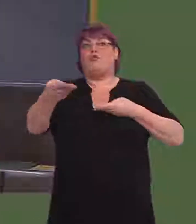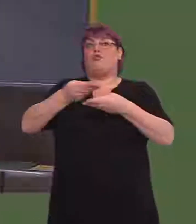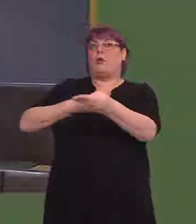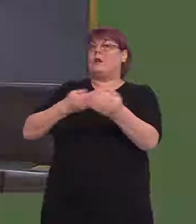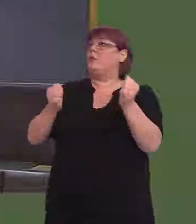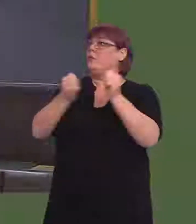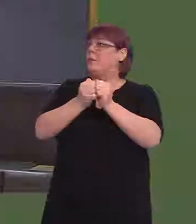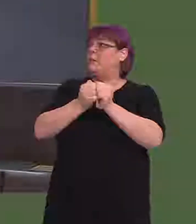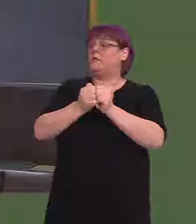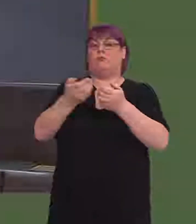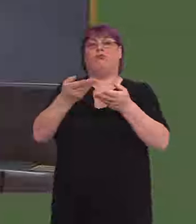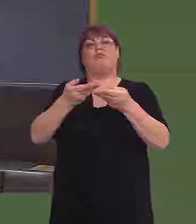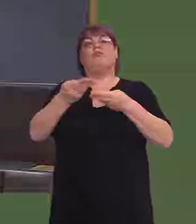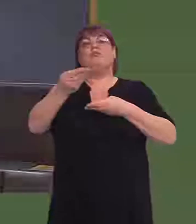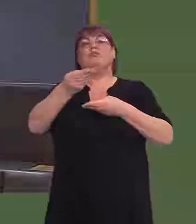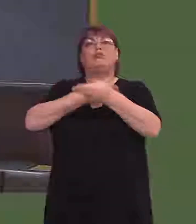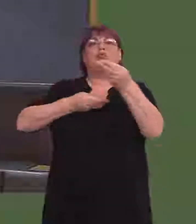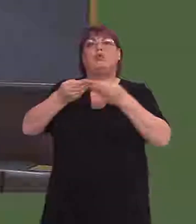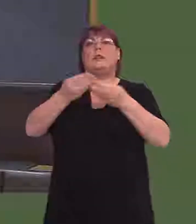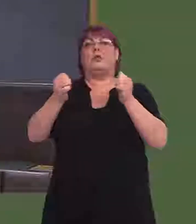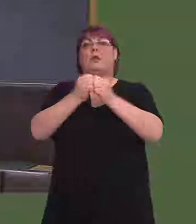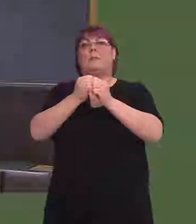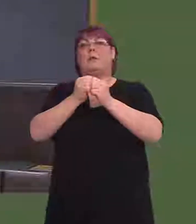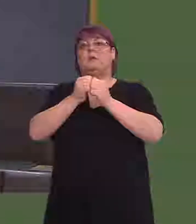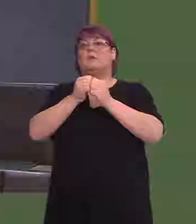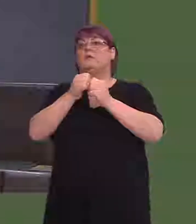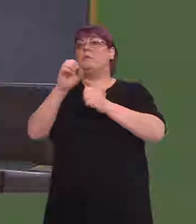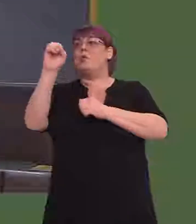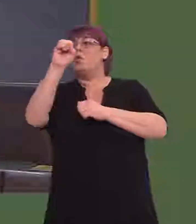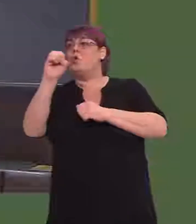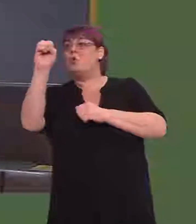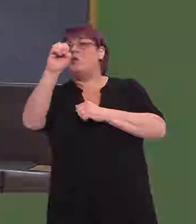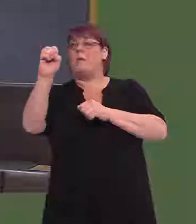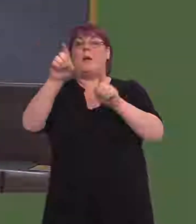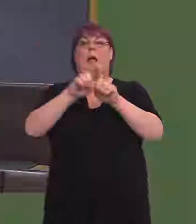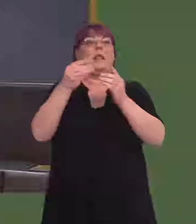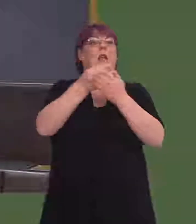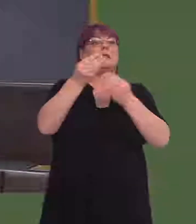Trade deals outside of the EU and the customs union could have a major impact on our economy.